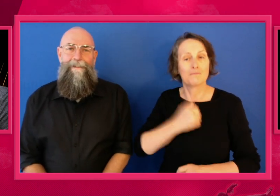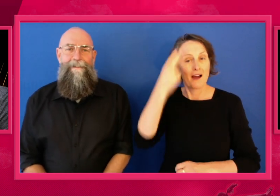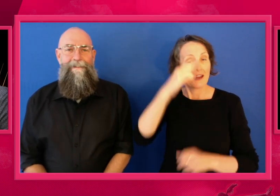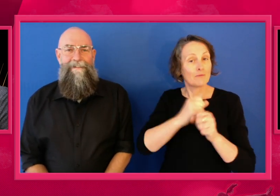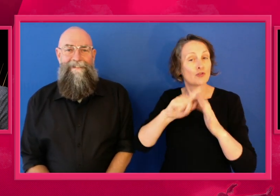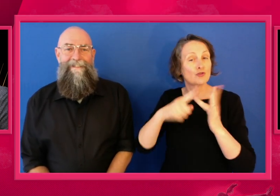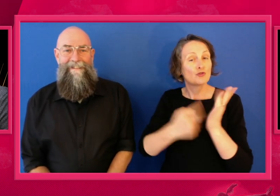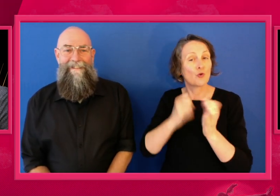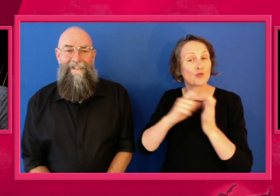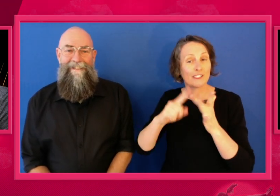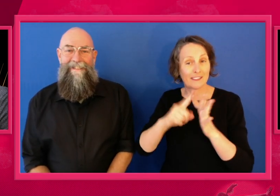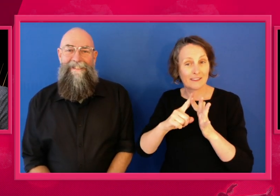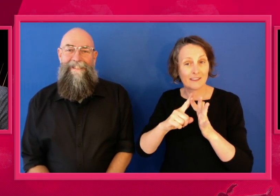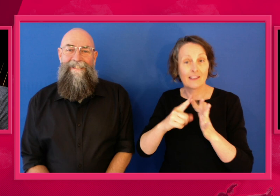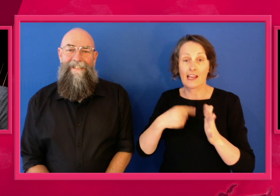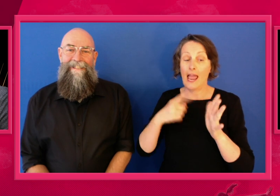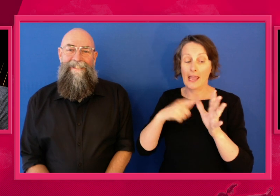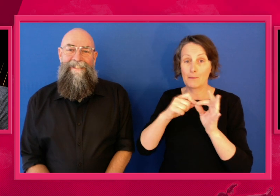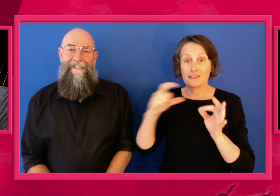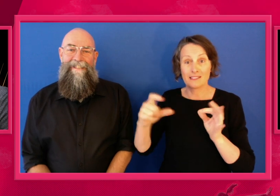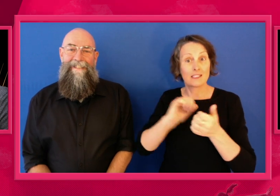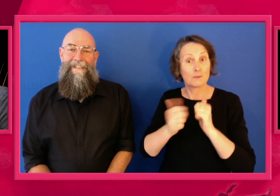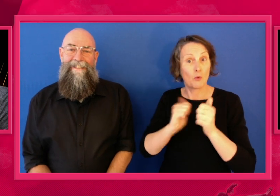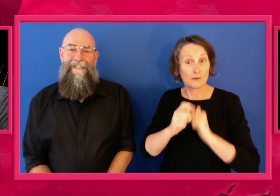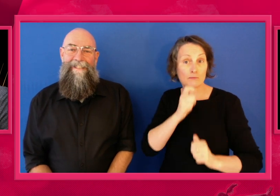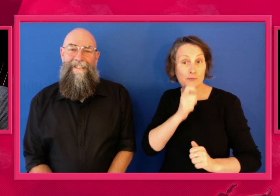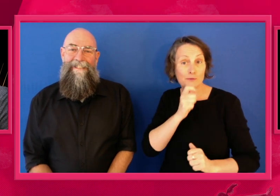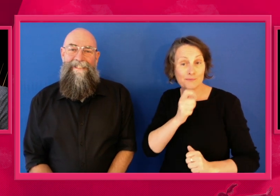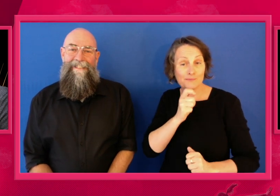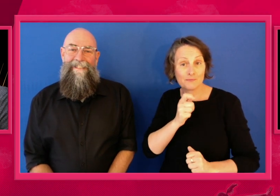reporter and unofficial number one ticket holder for the Paralympic Games. We are broadcasting